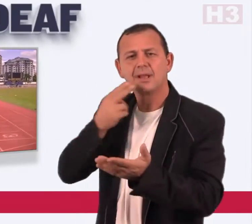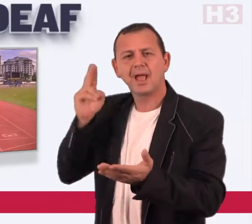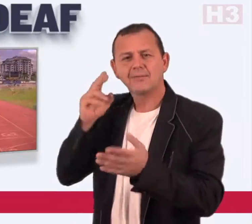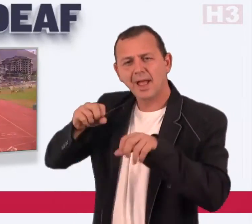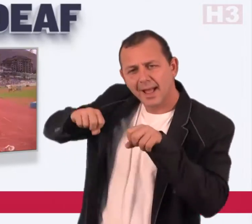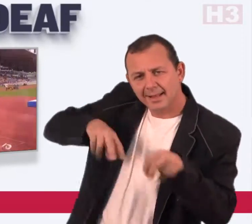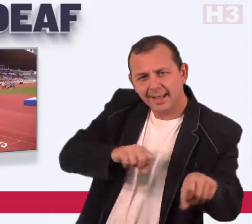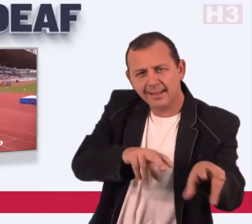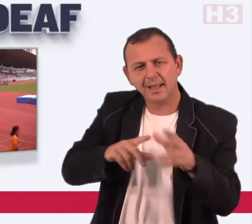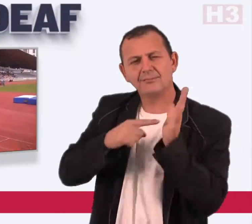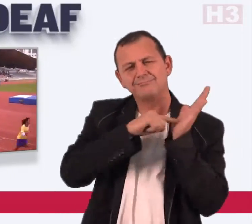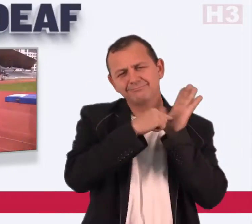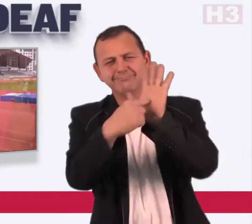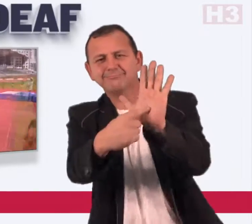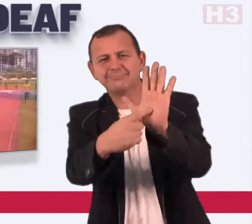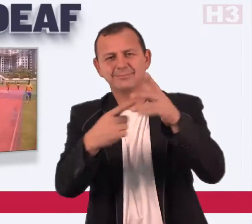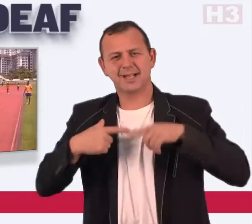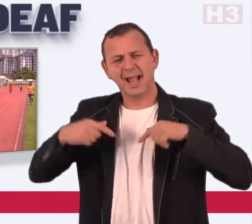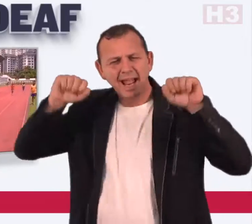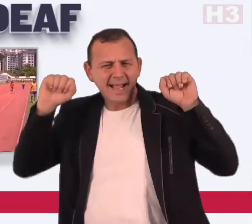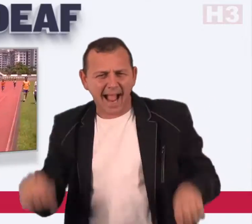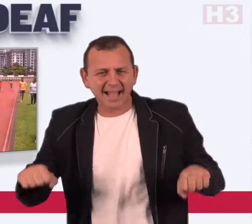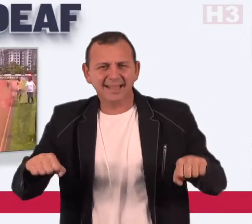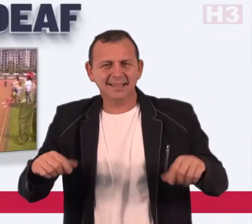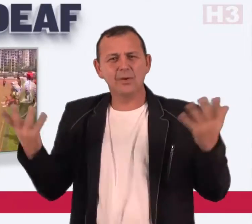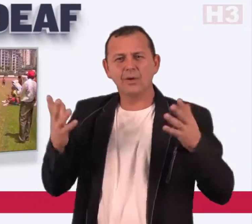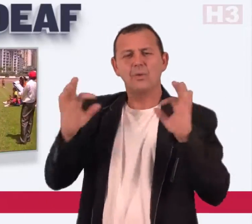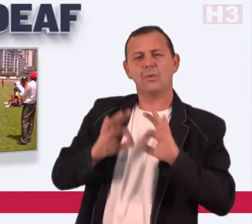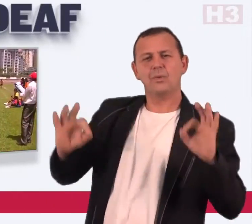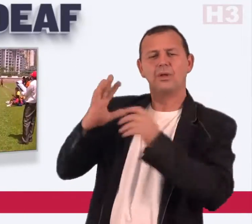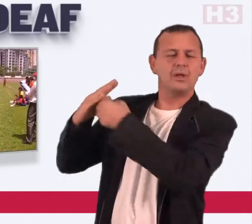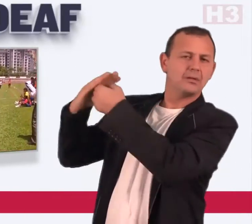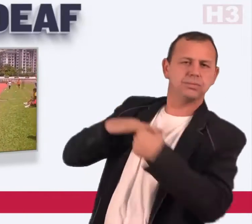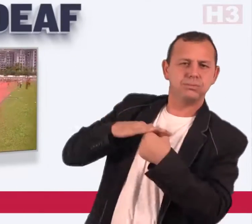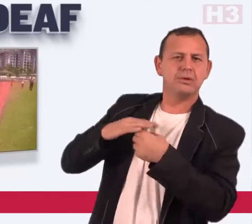deaf athletes display their talent without getting